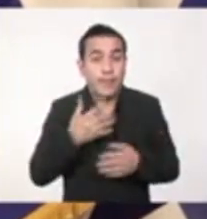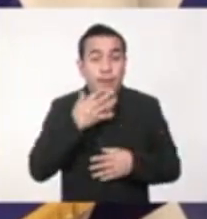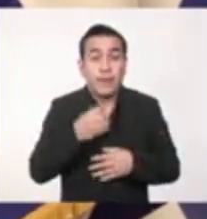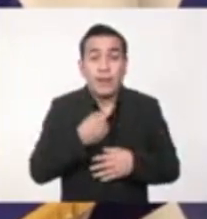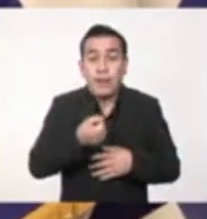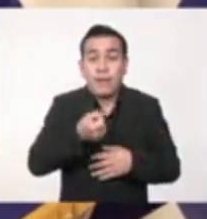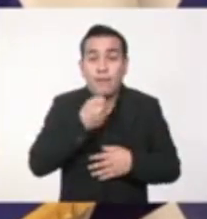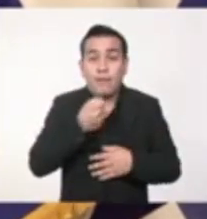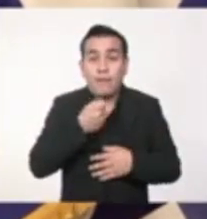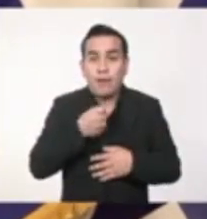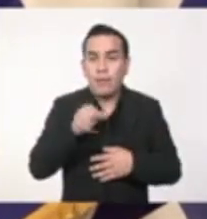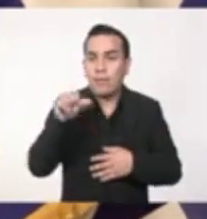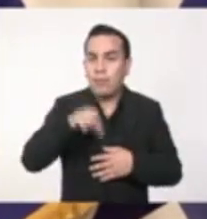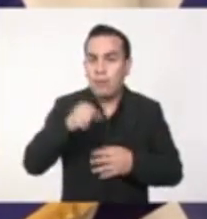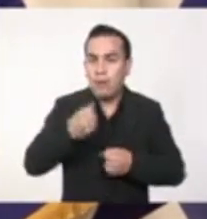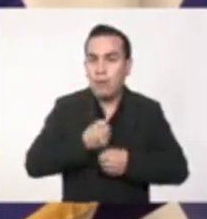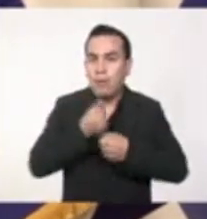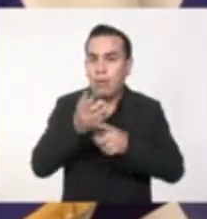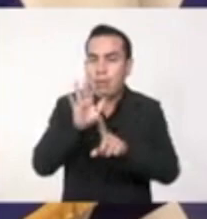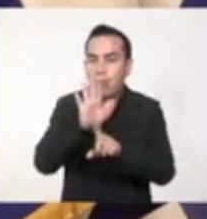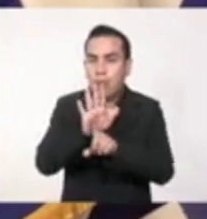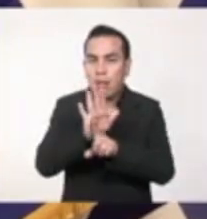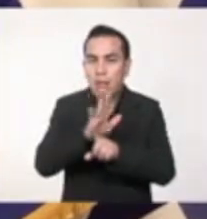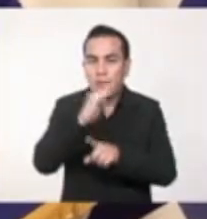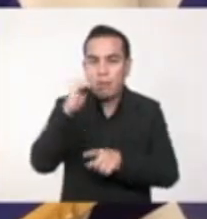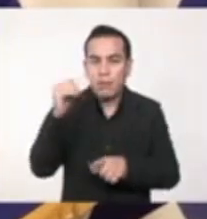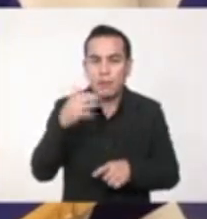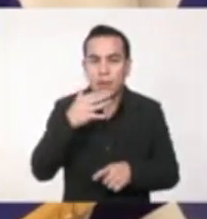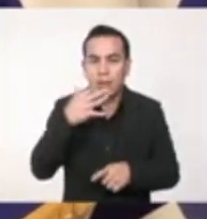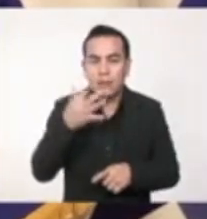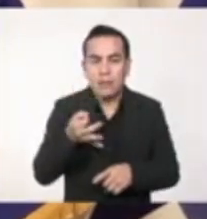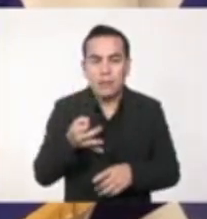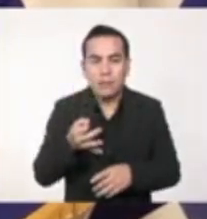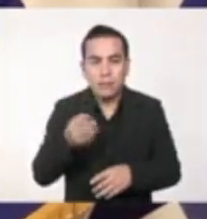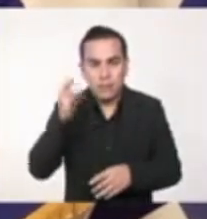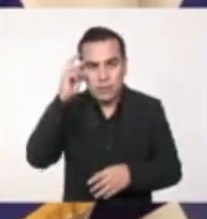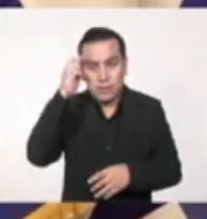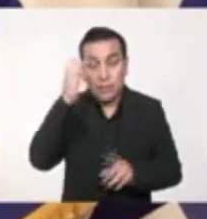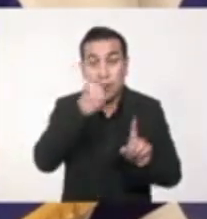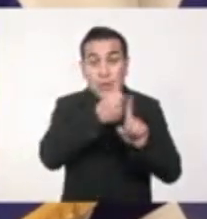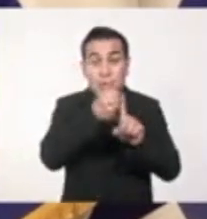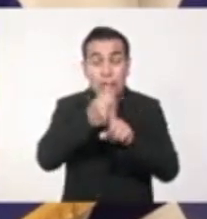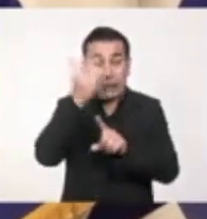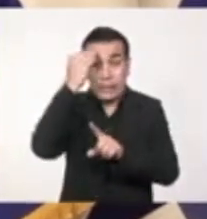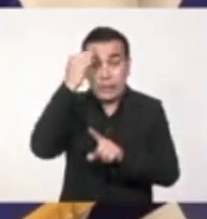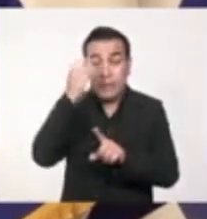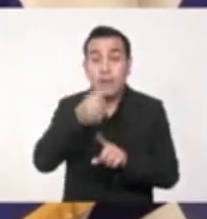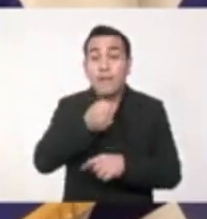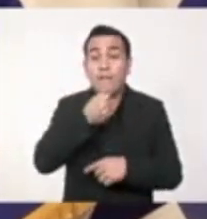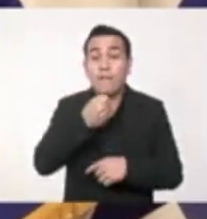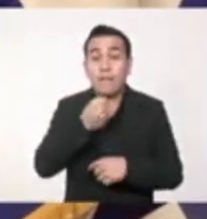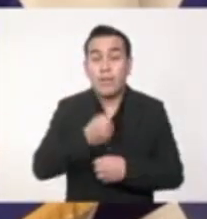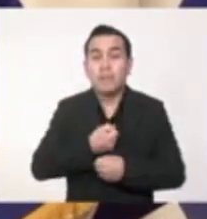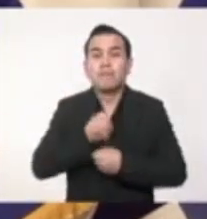their to their countries, not all of them , those that are wrong By informing their countries, everyone knows what they have reported.